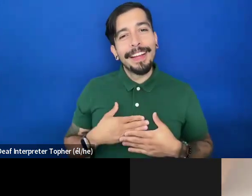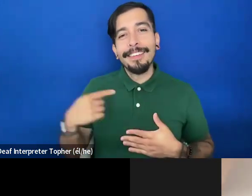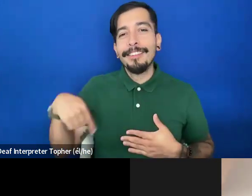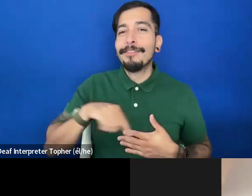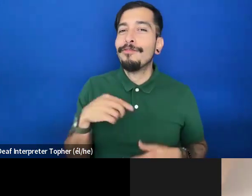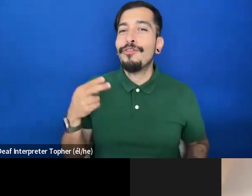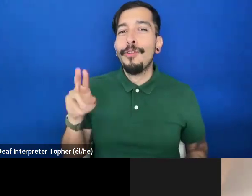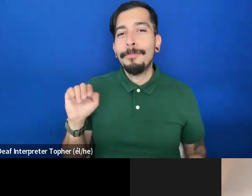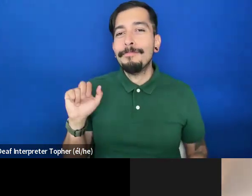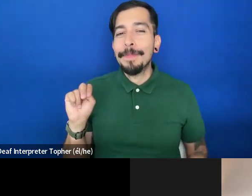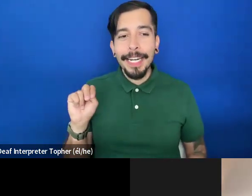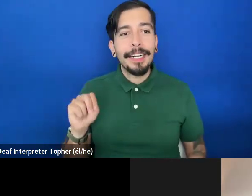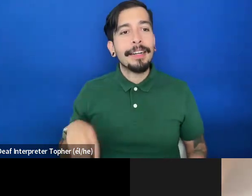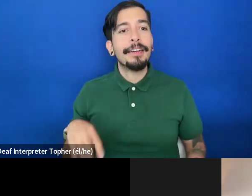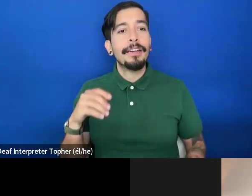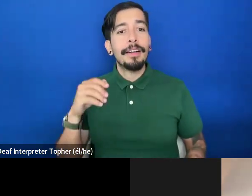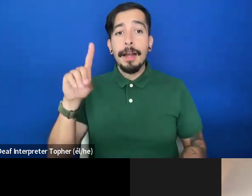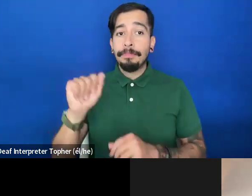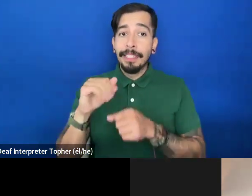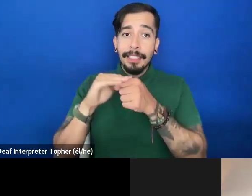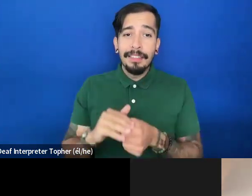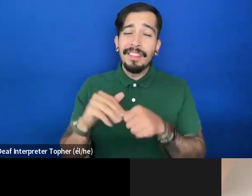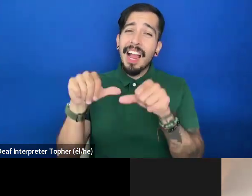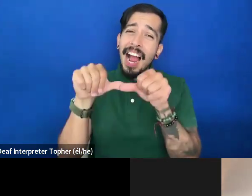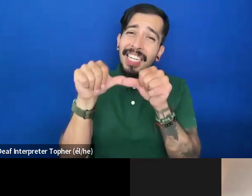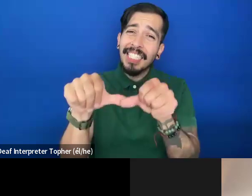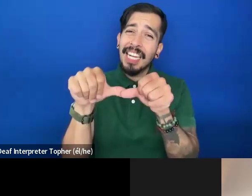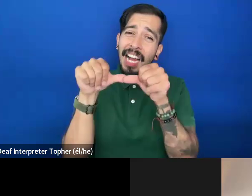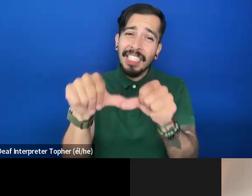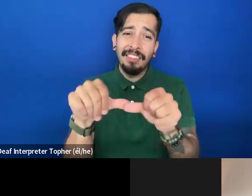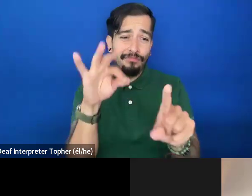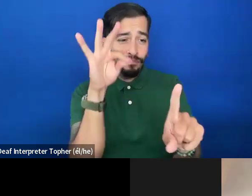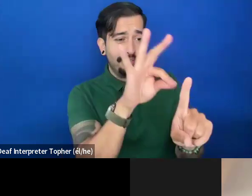be telling disabled people that we don't deserve to live, and I'm not exaggerating, you know?